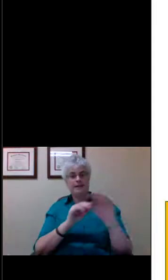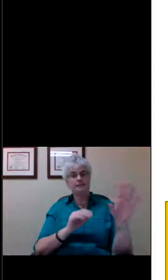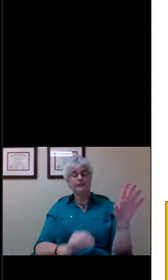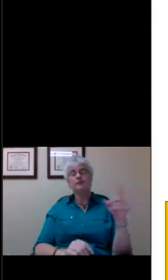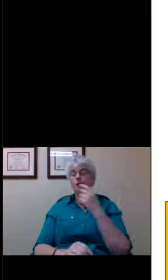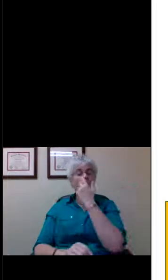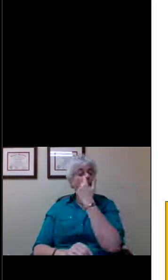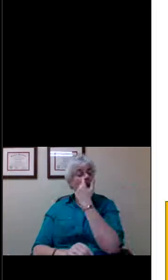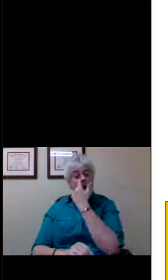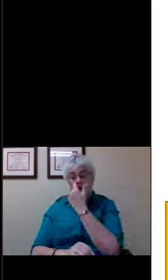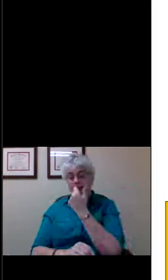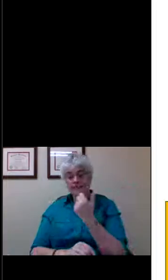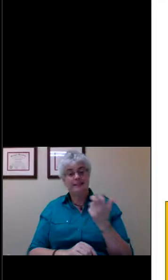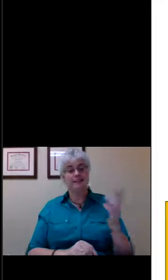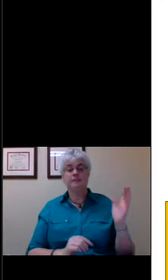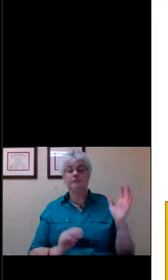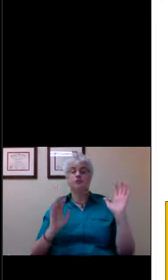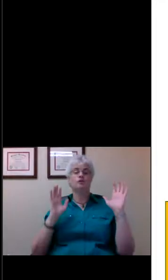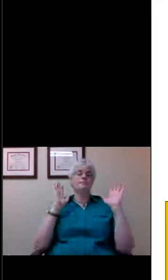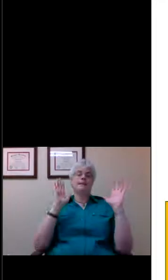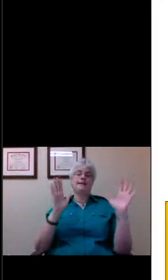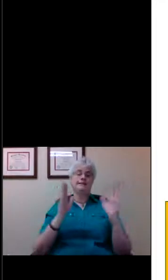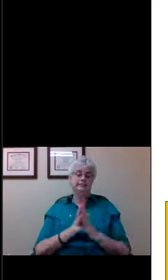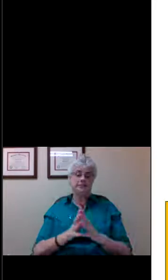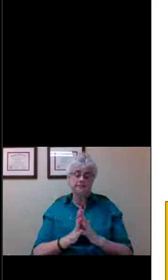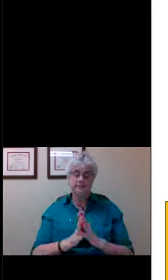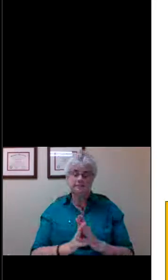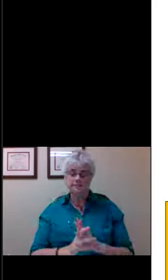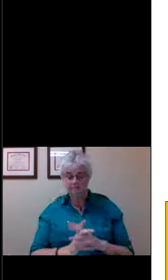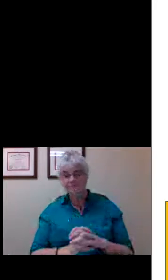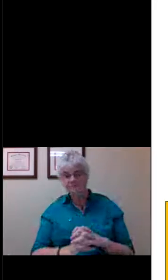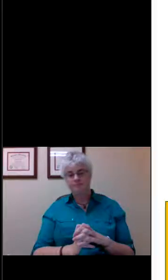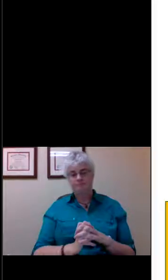techniques to improve classroom management. So there were amazing,